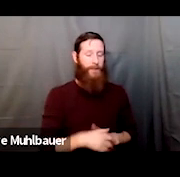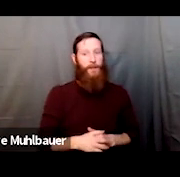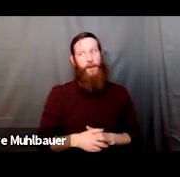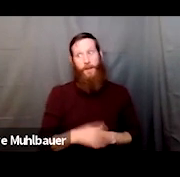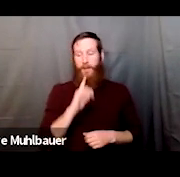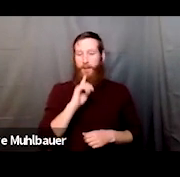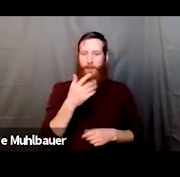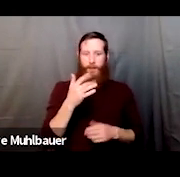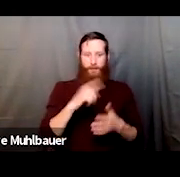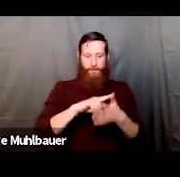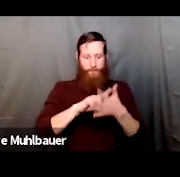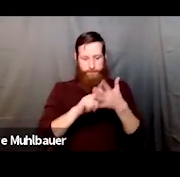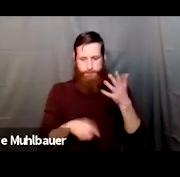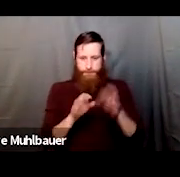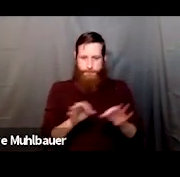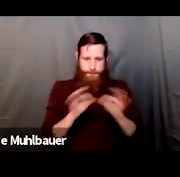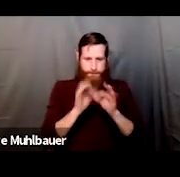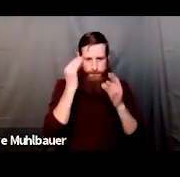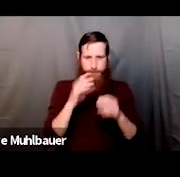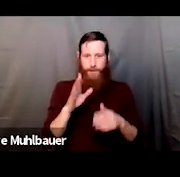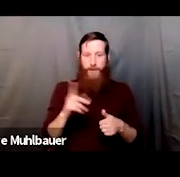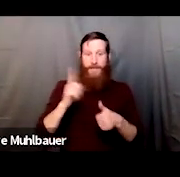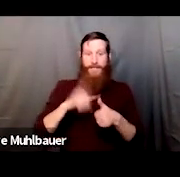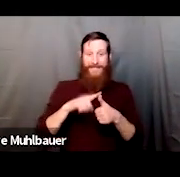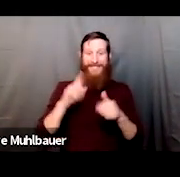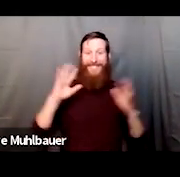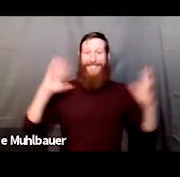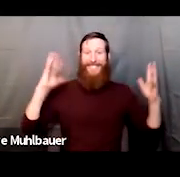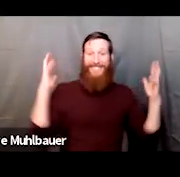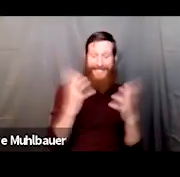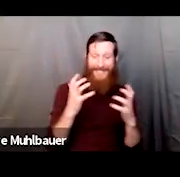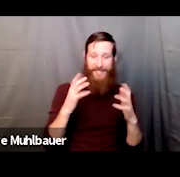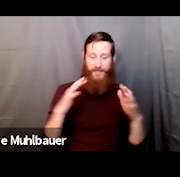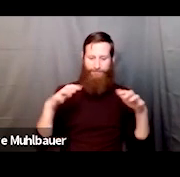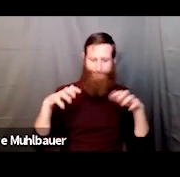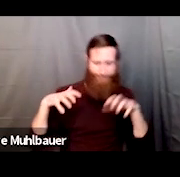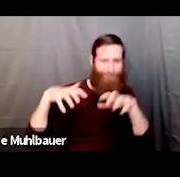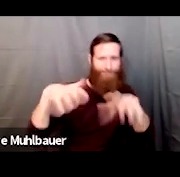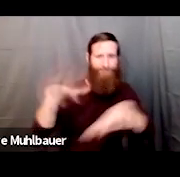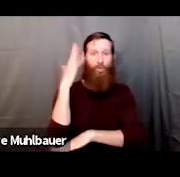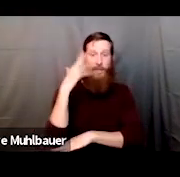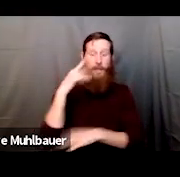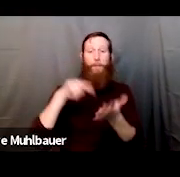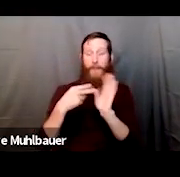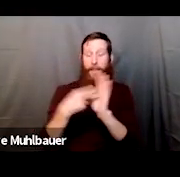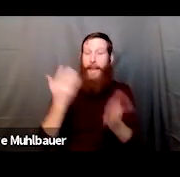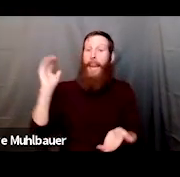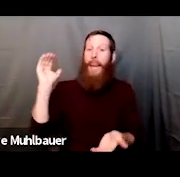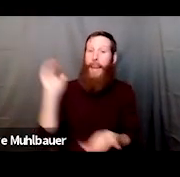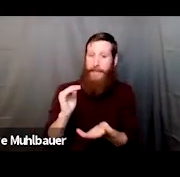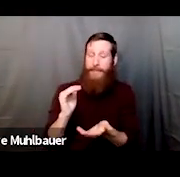Dense tree cover can reduce the chance of an avalanche in the terrain that you are travelling in.